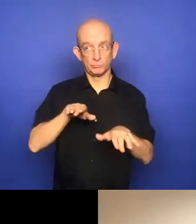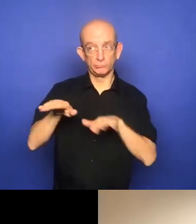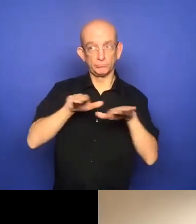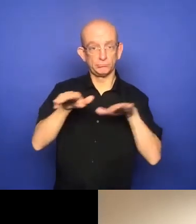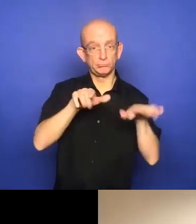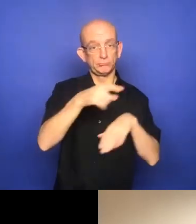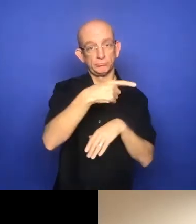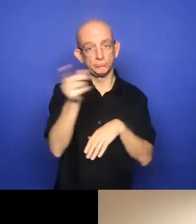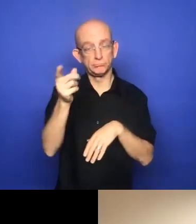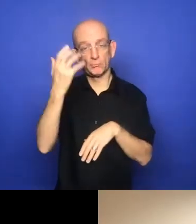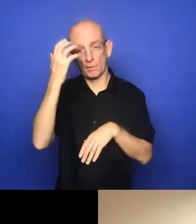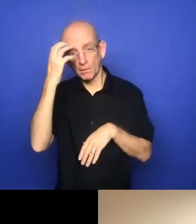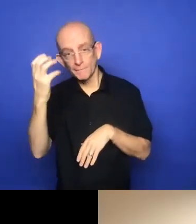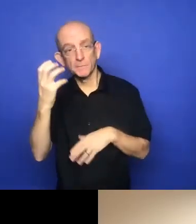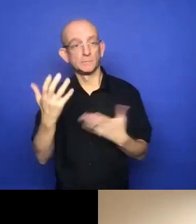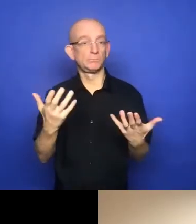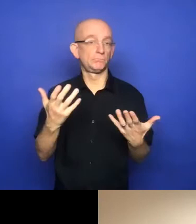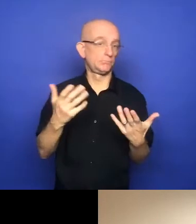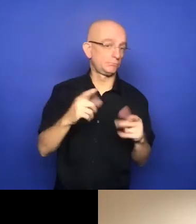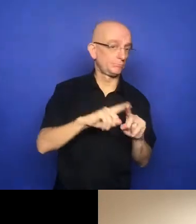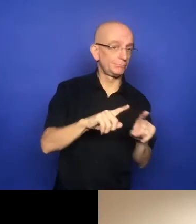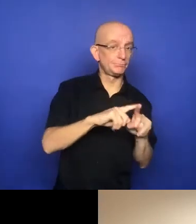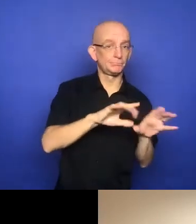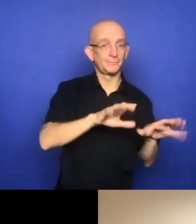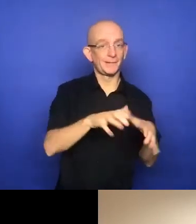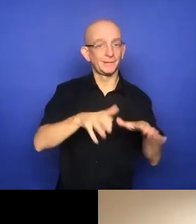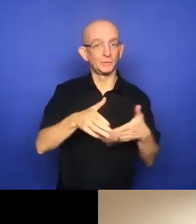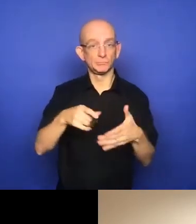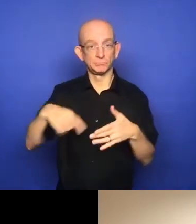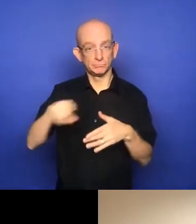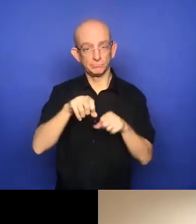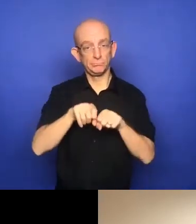disseminate tools with Governments and other agencies as well as grassroots organisations. José, you have two minutes.